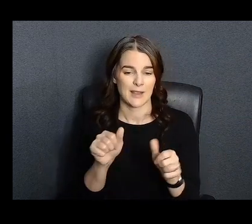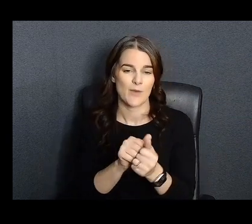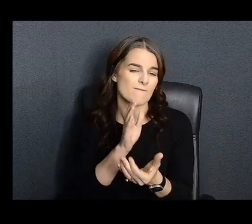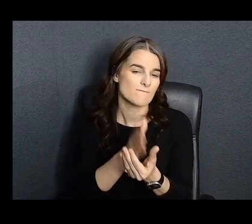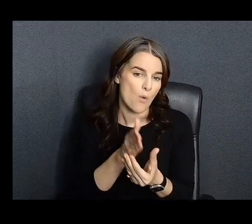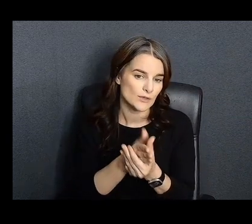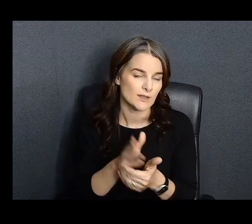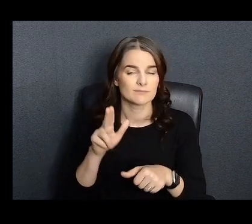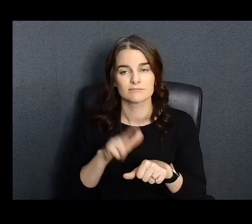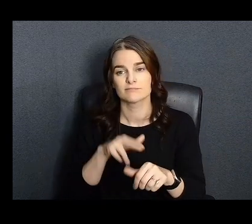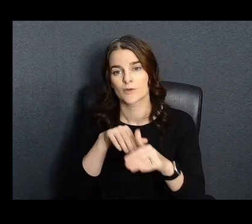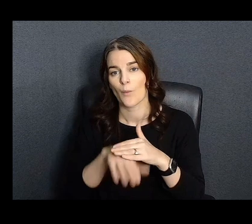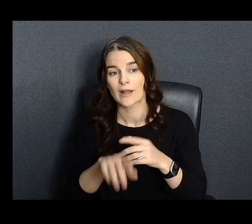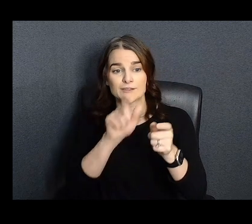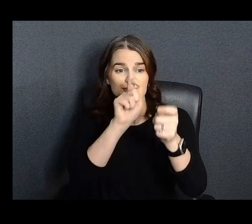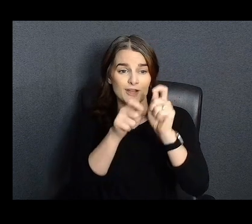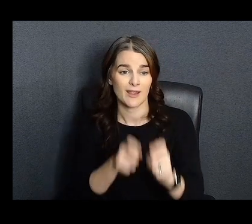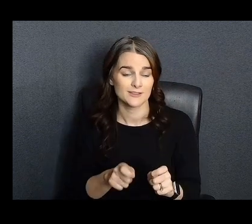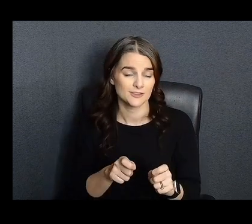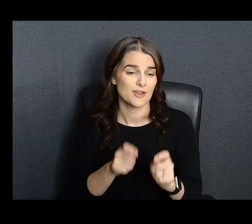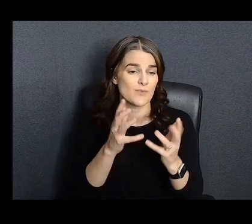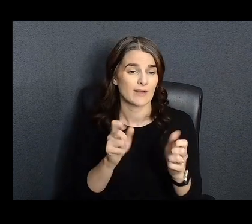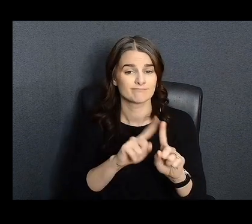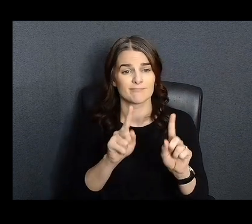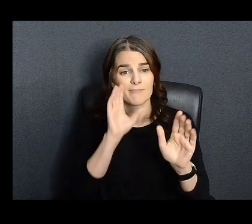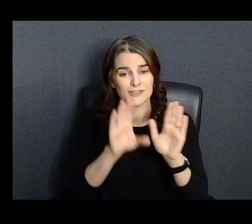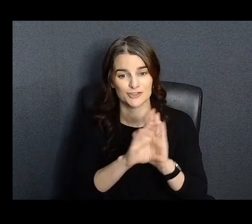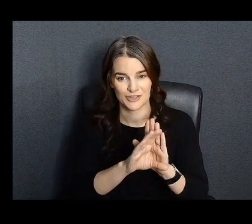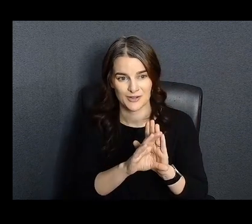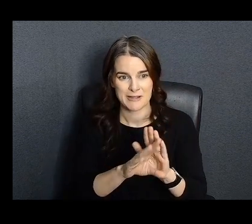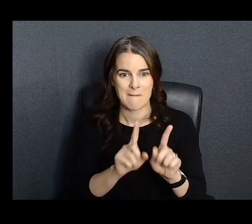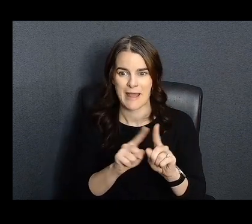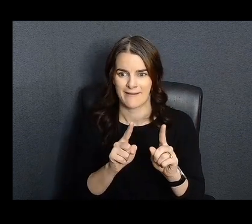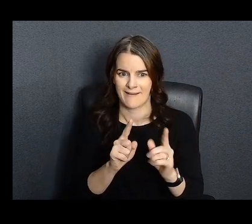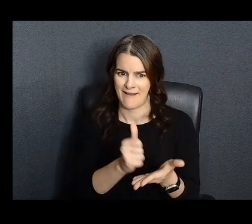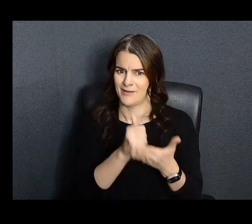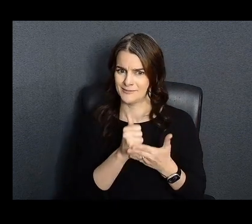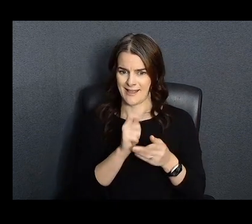You can, of course, go in and change the button if you want a different picture. But it makes editing really easy,